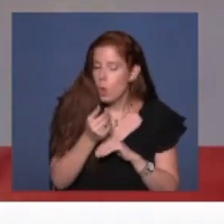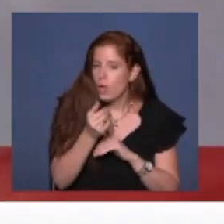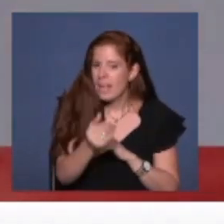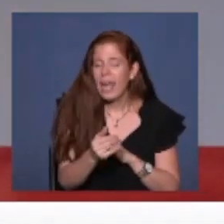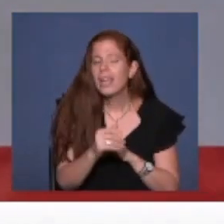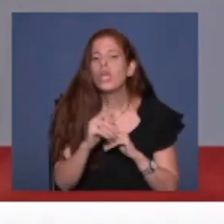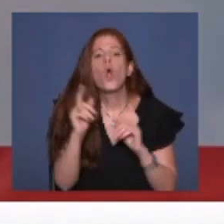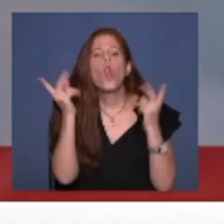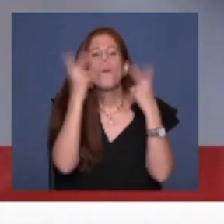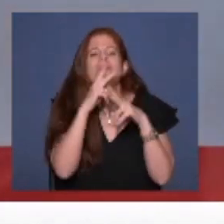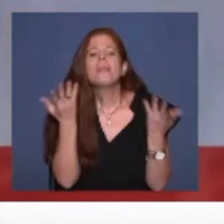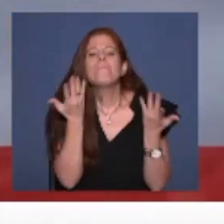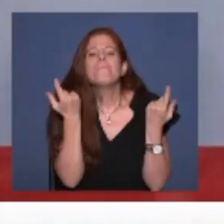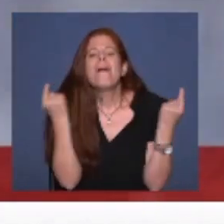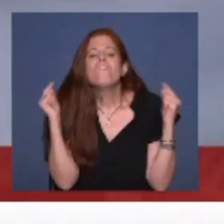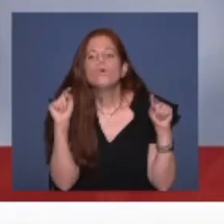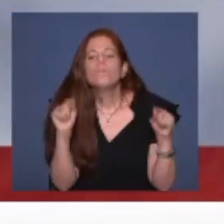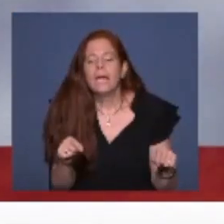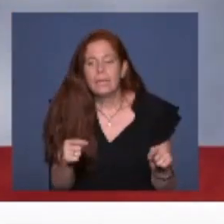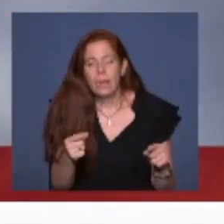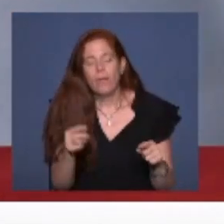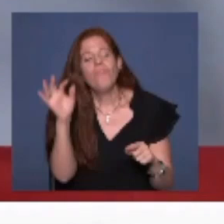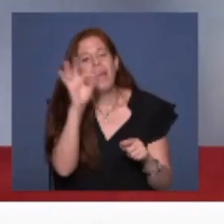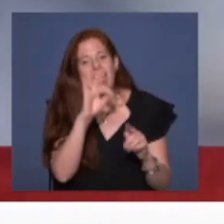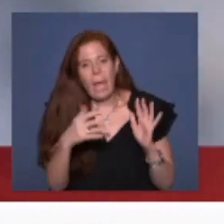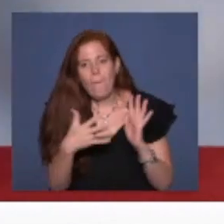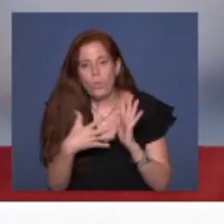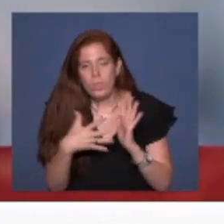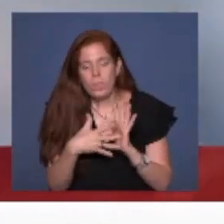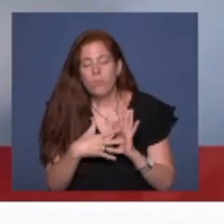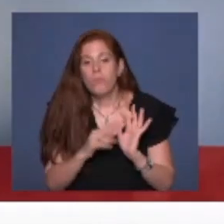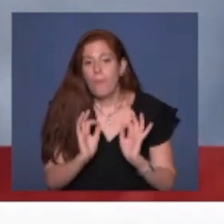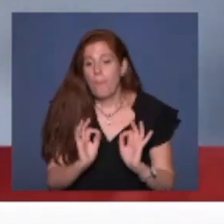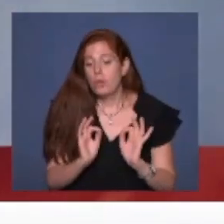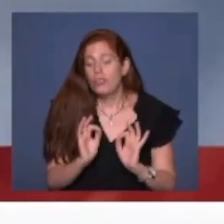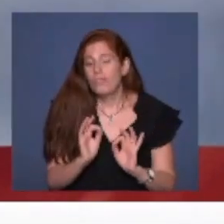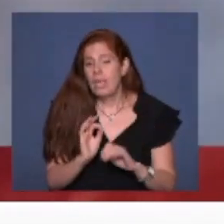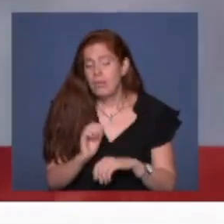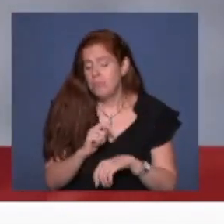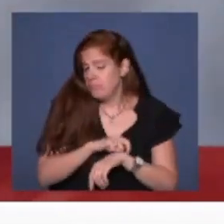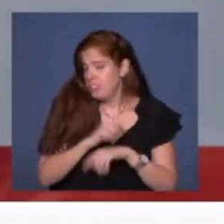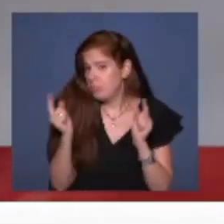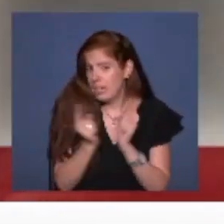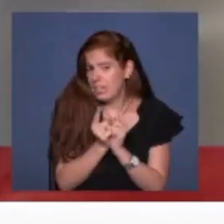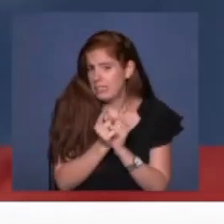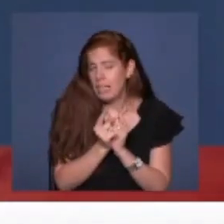And a short while ago, we heard sirens around Eilat.